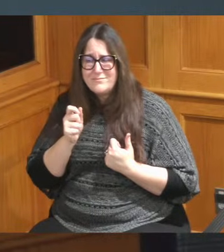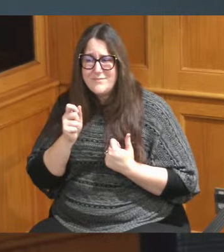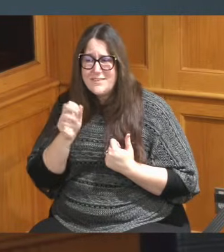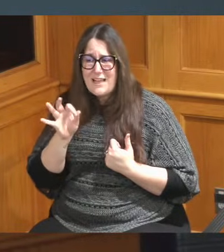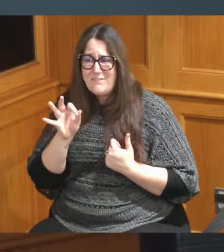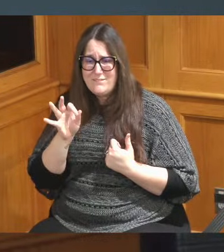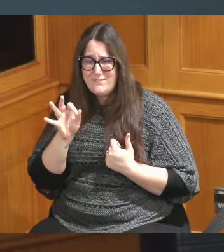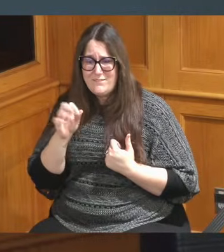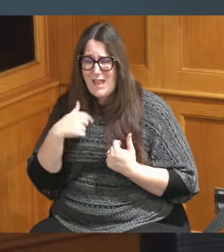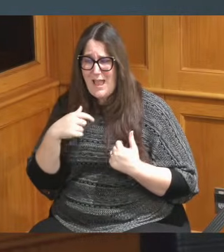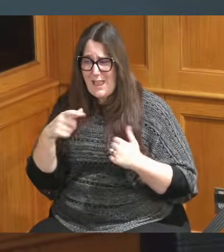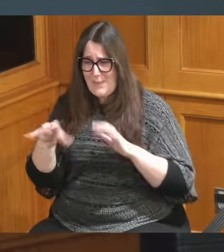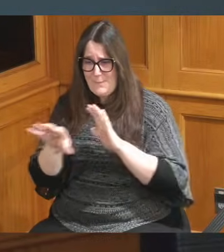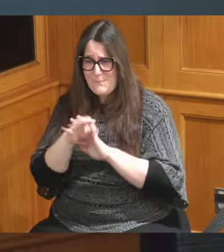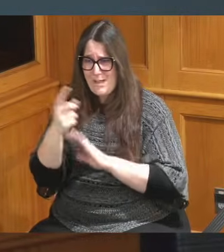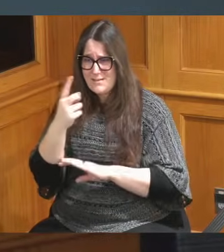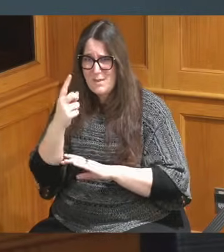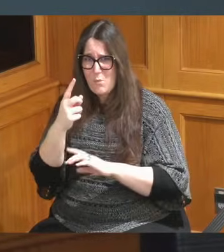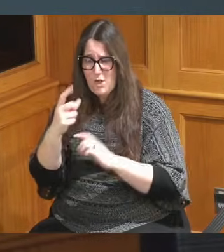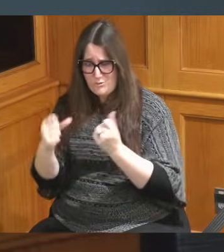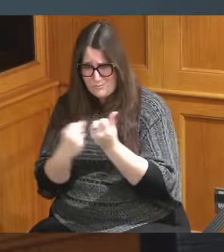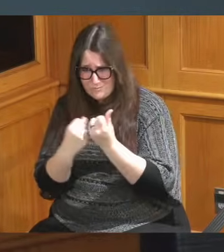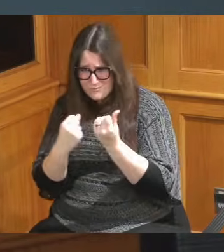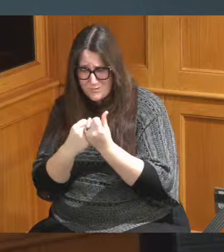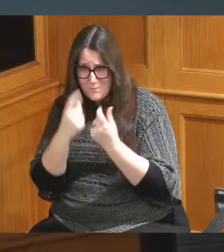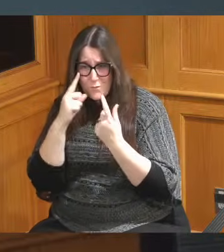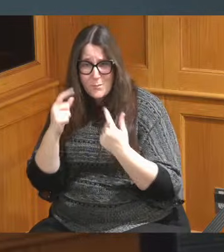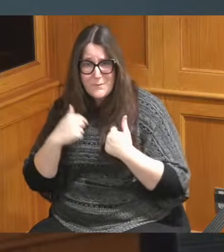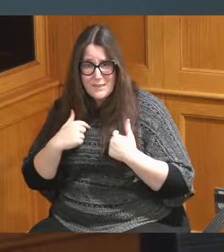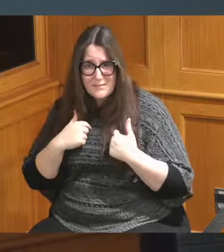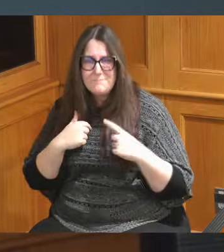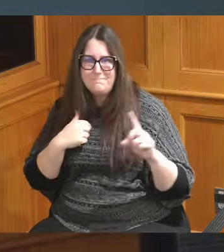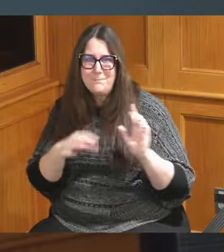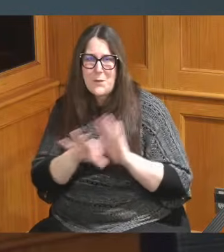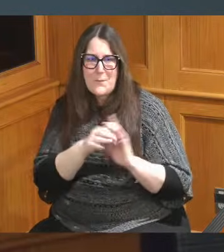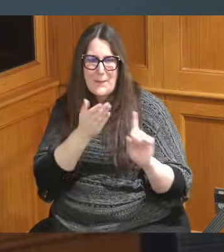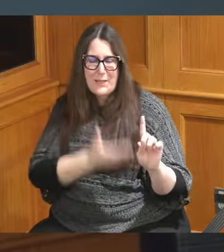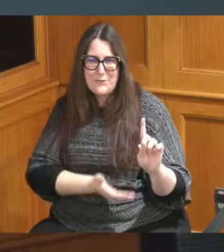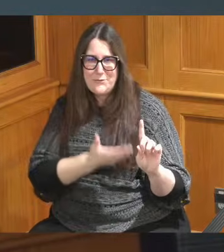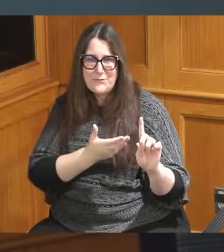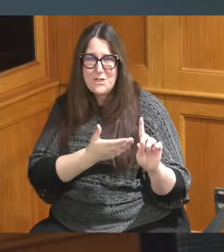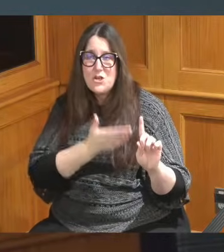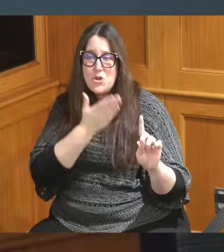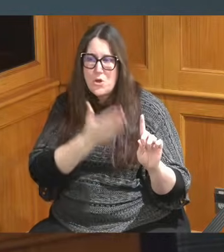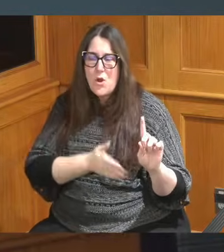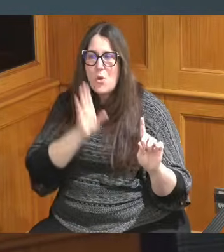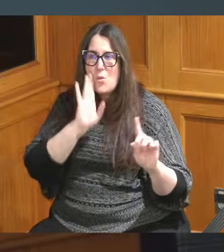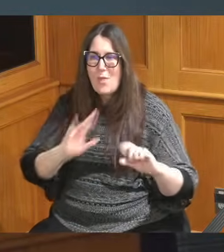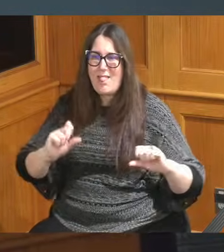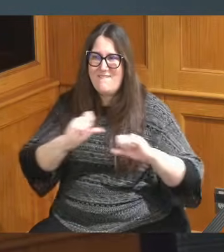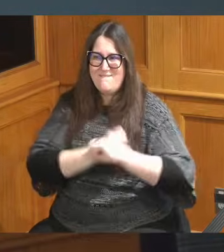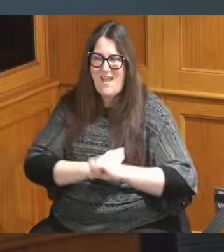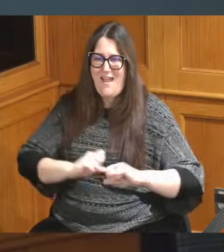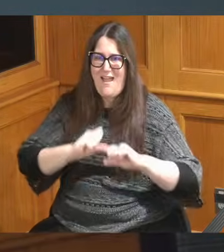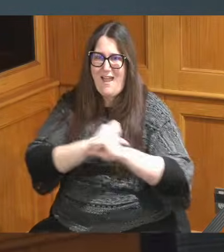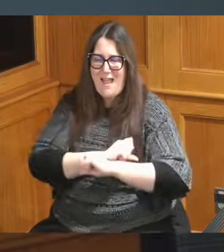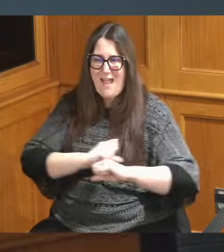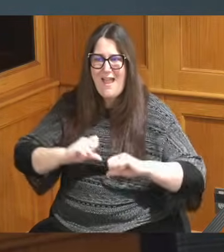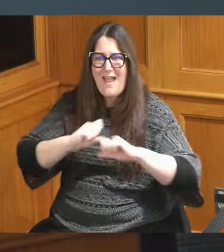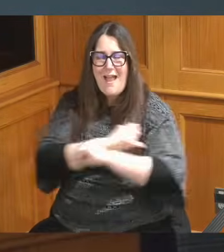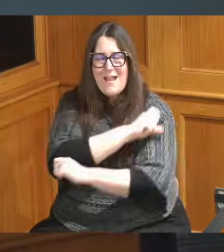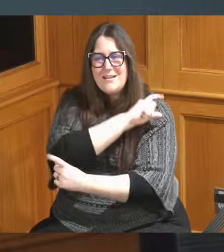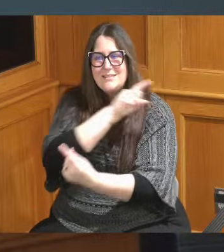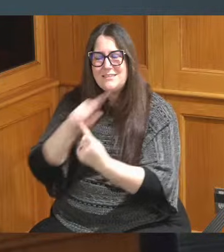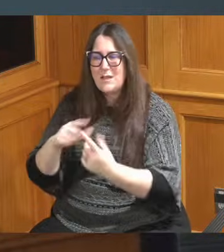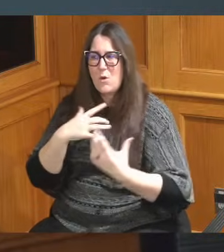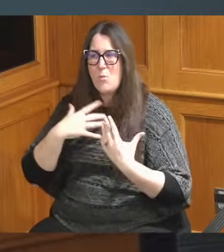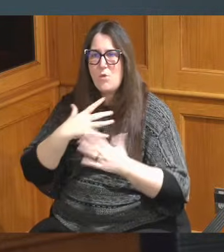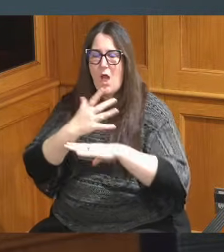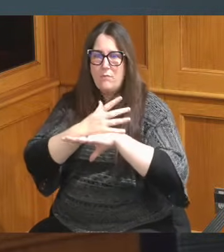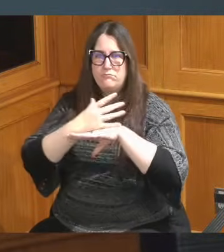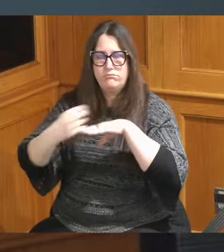for me, uh, I would choose you. she will fight for you with her last breath. So those that are